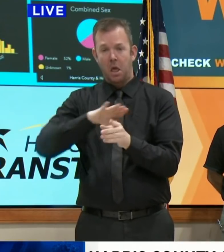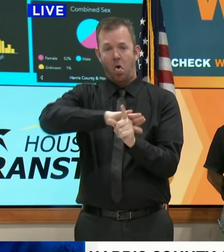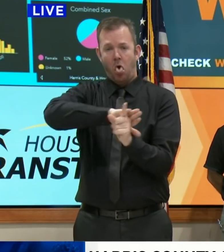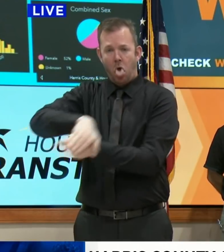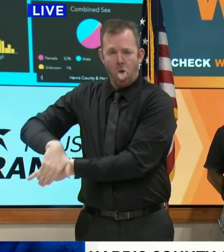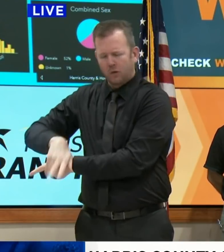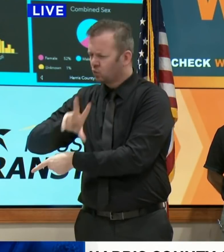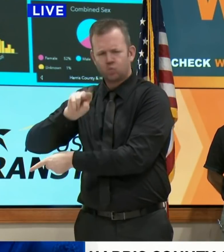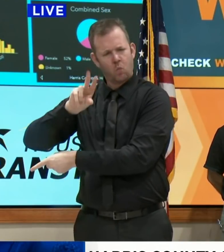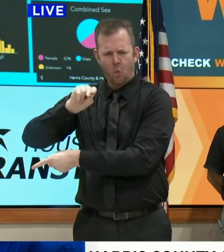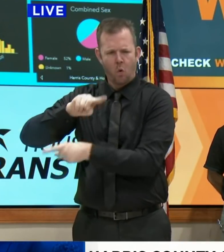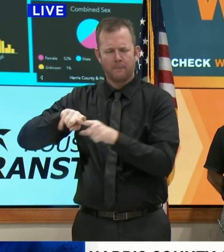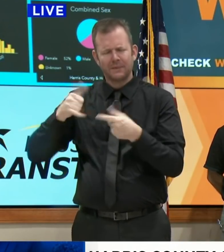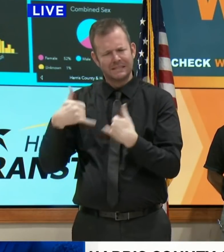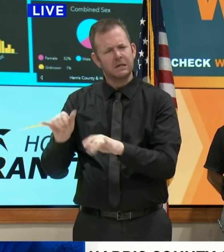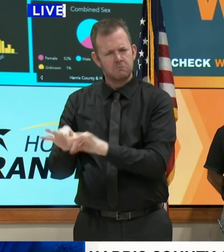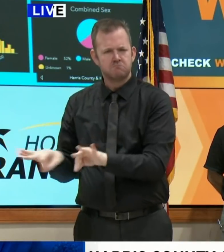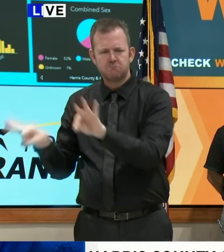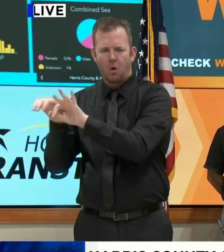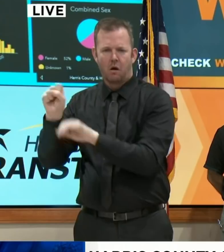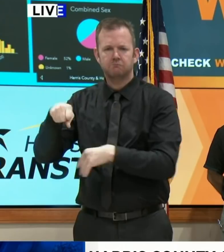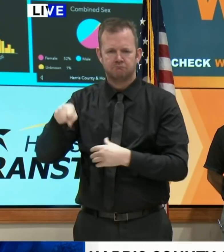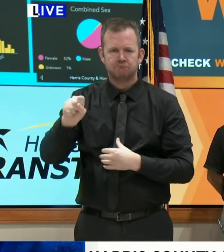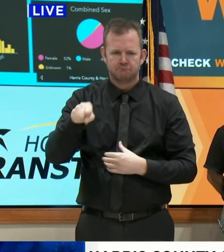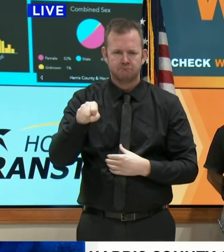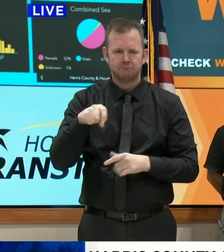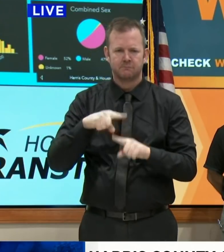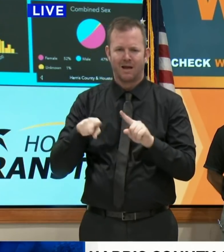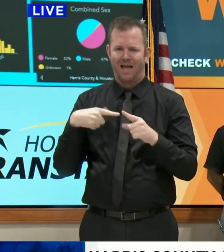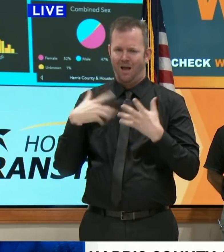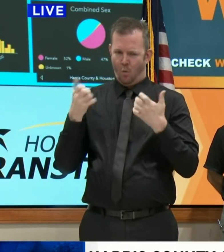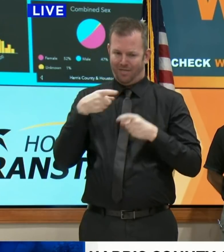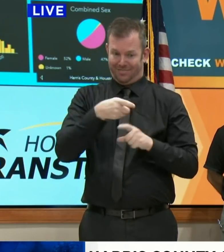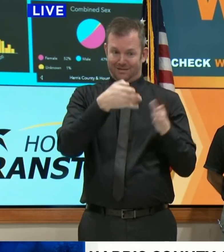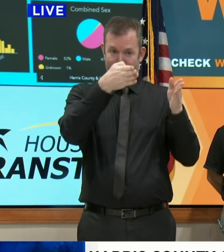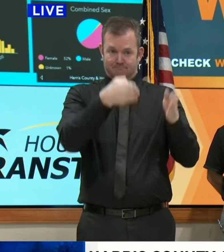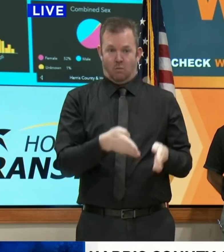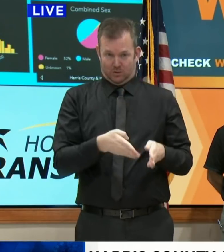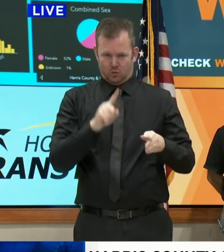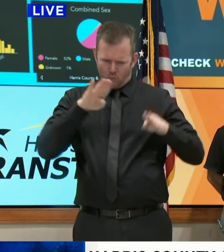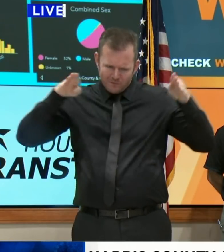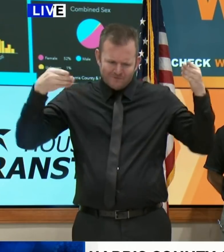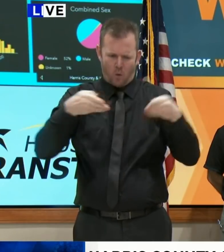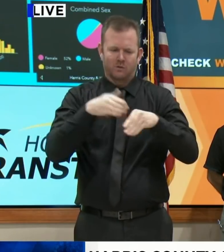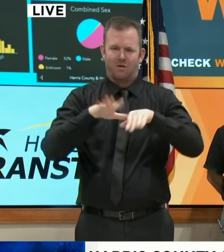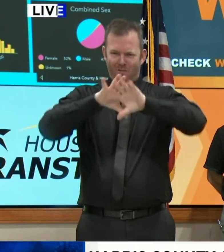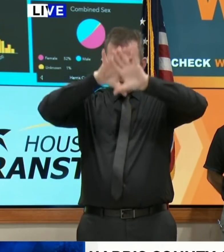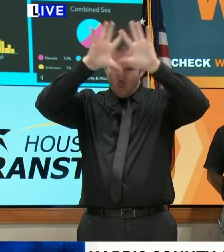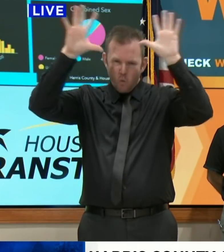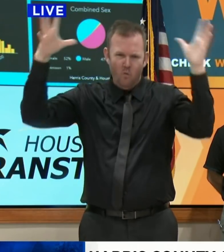to make sure that none of these issues fall to the back and issues fall to the back and even us we respond even us we respond to the crux of the crisis which